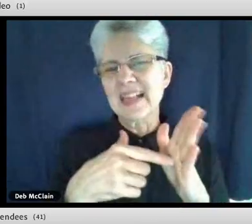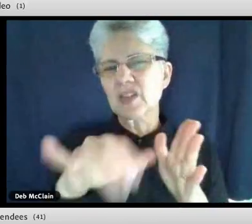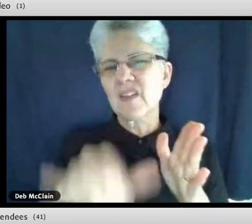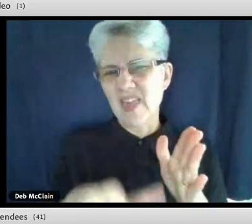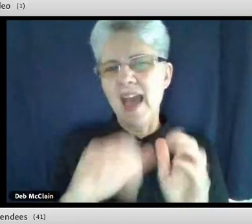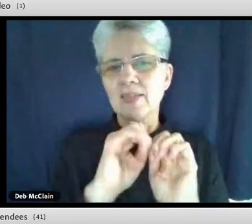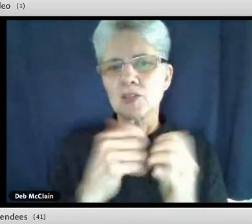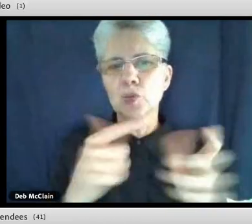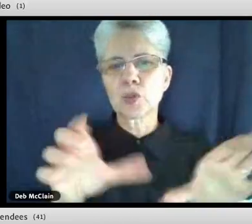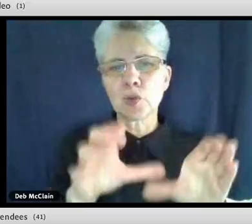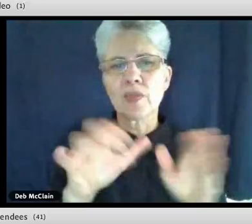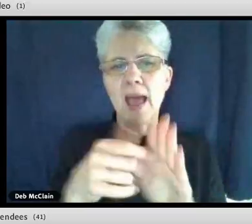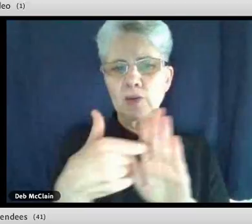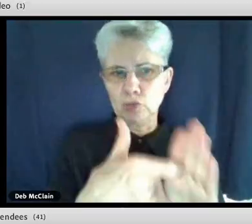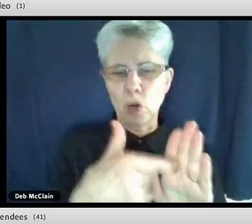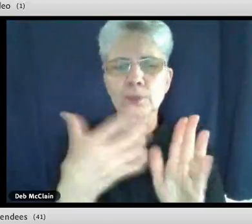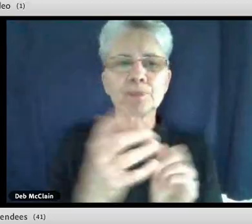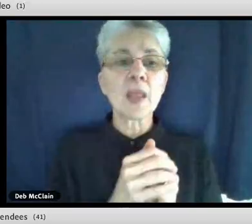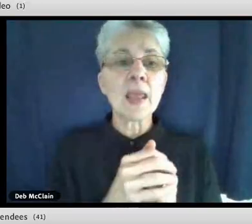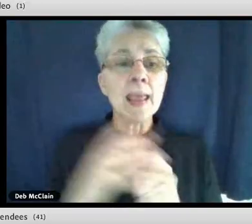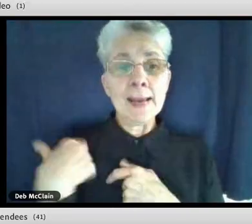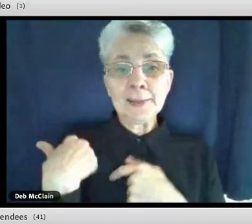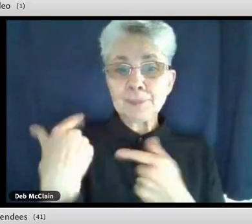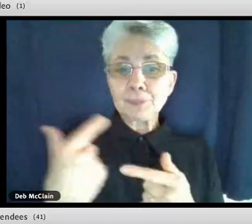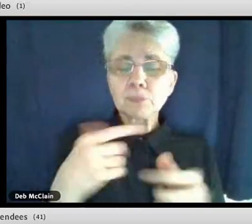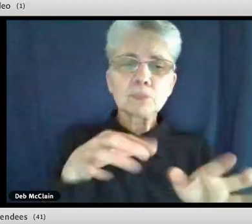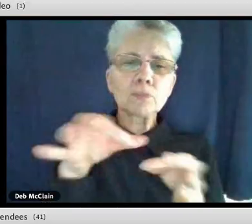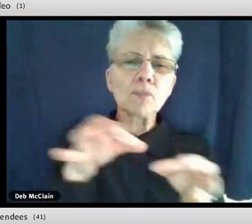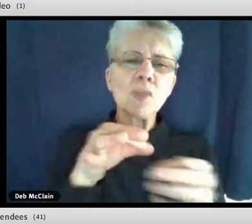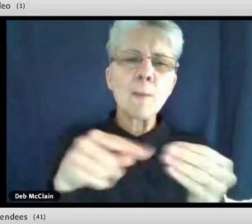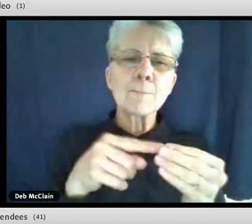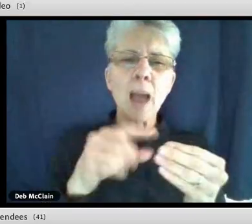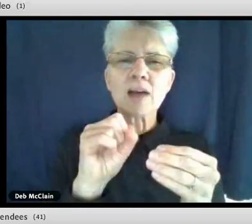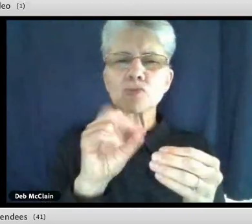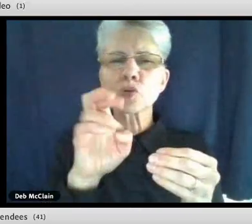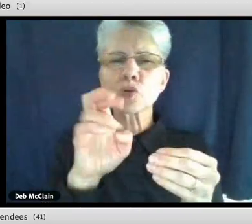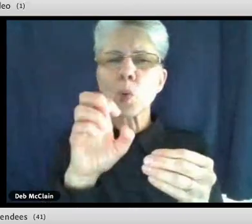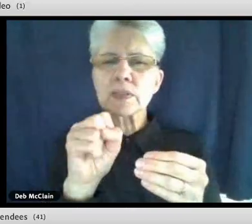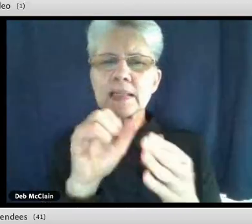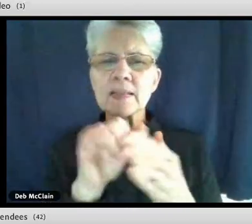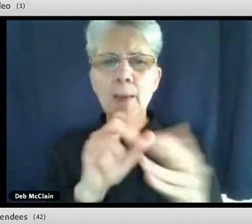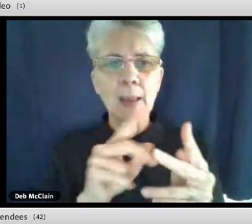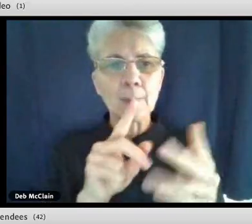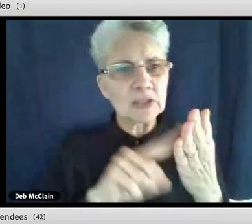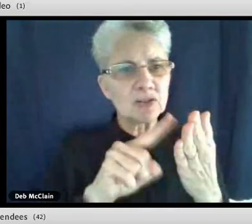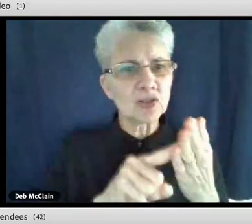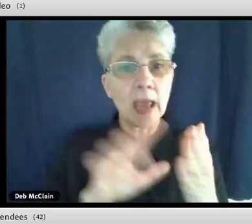that are doing that. And then throughout, we're going to kind of talk about sources that your patrons can go to, your family, your friends.